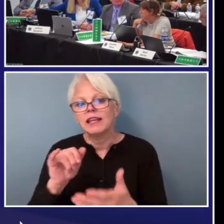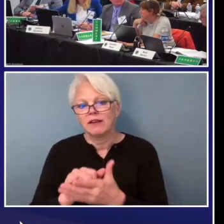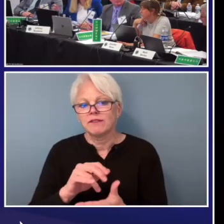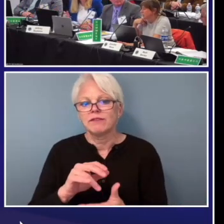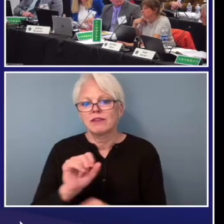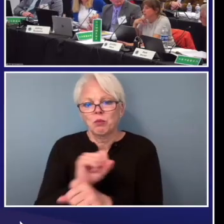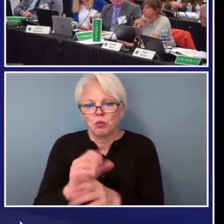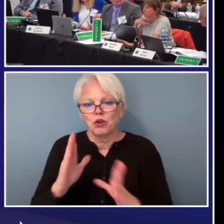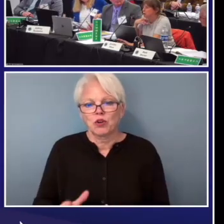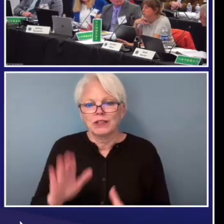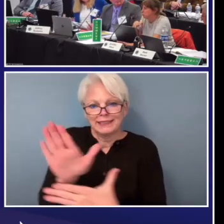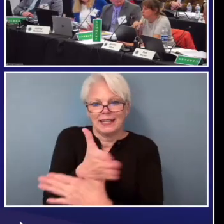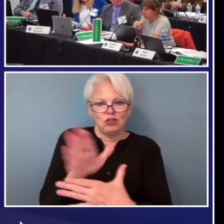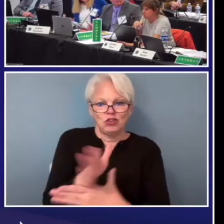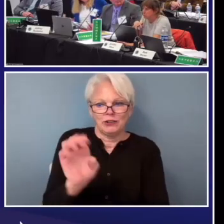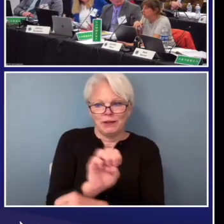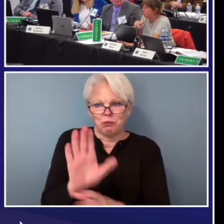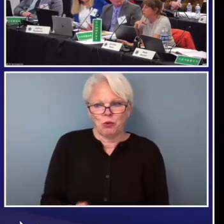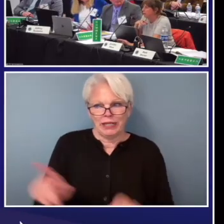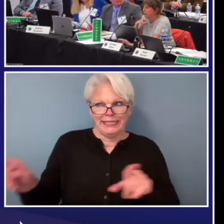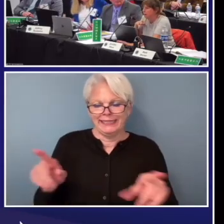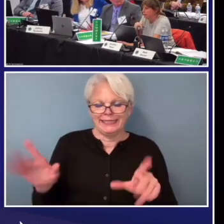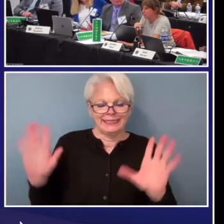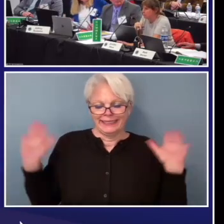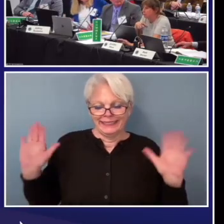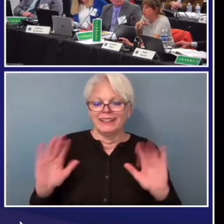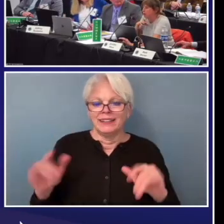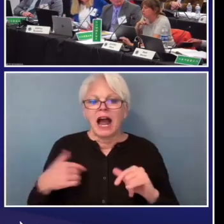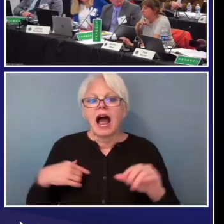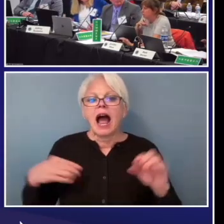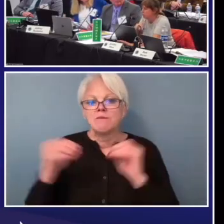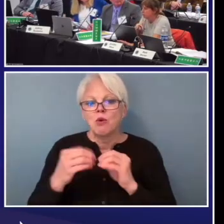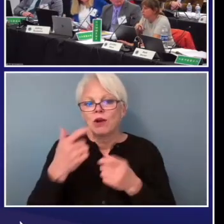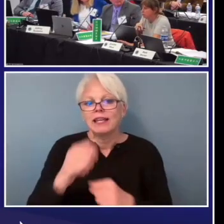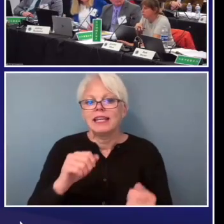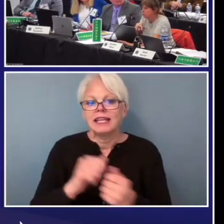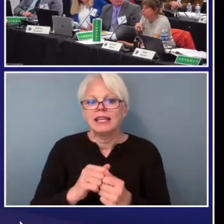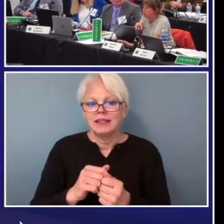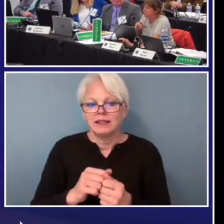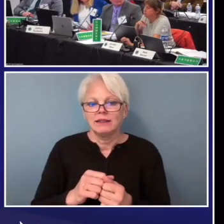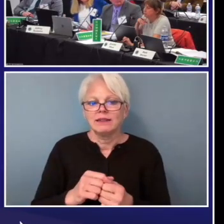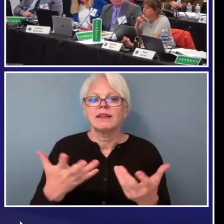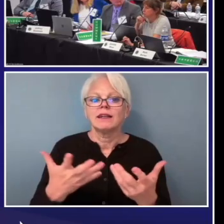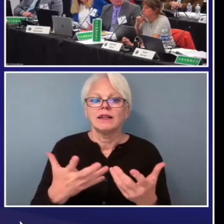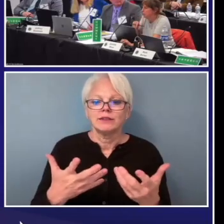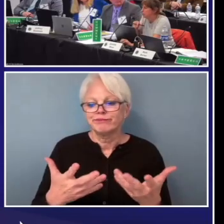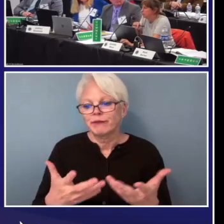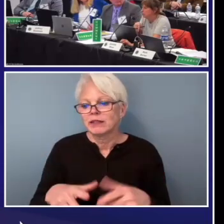I'm much more interested in the mechanics and the processy separation, the physical space.